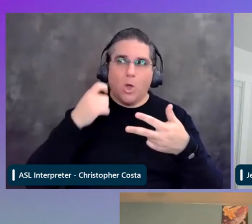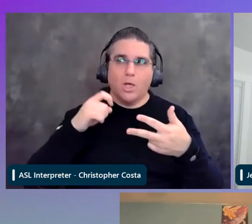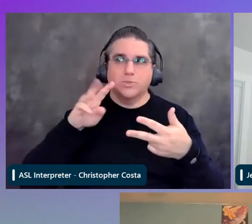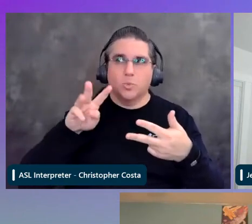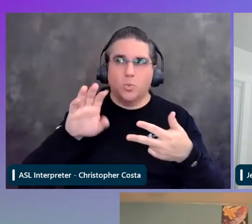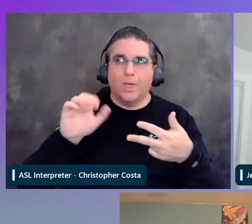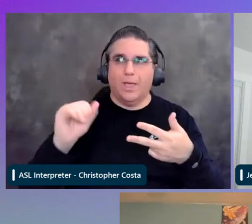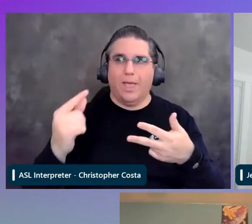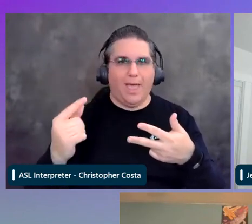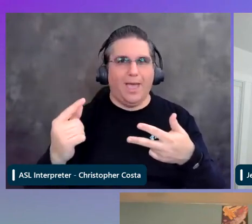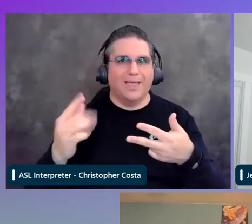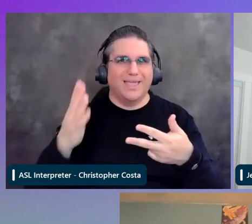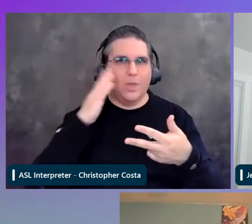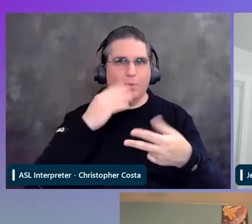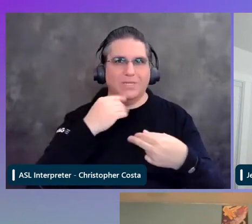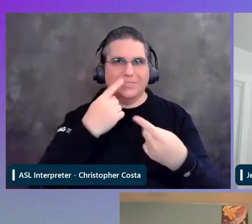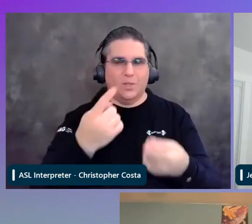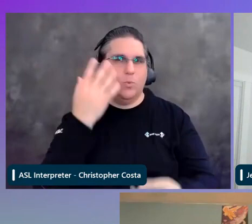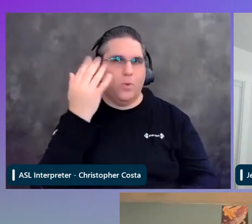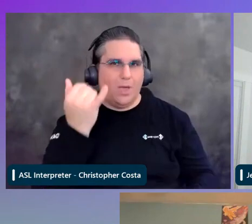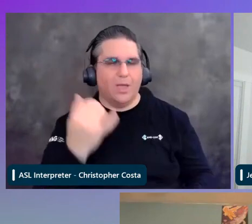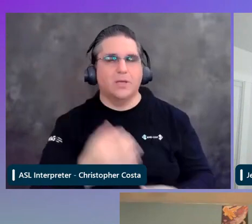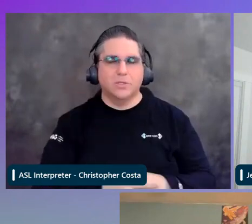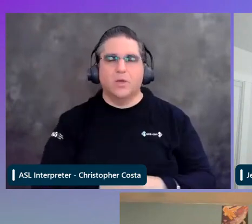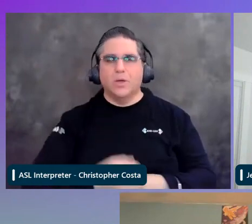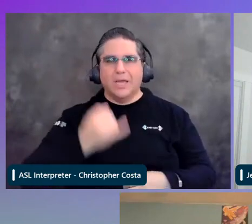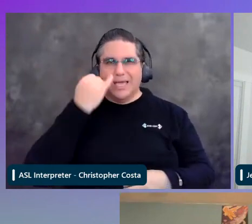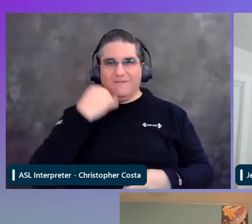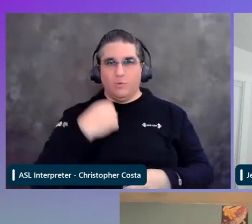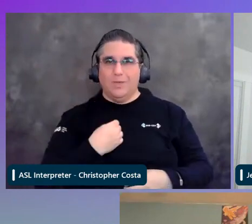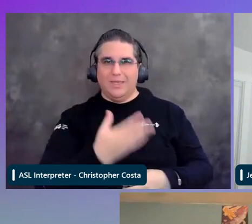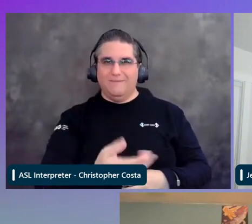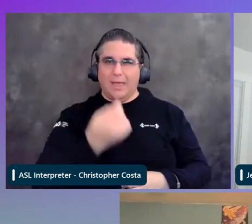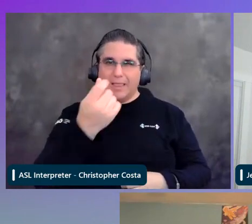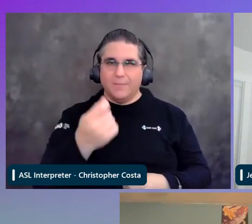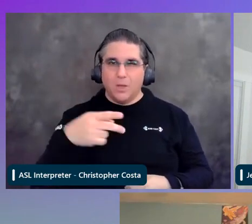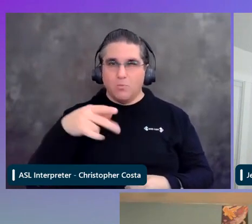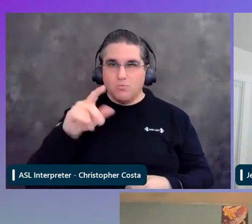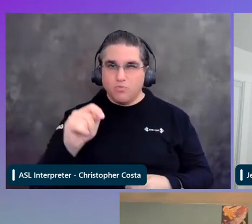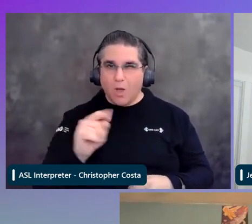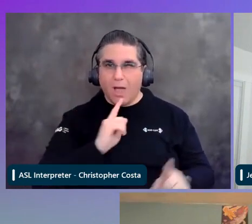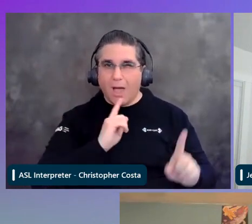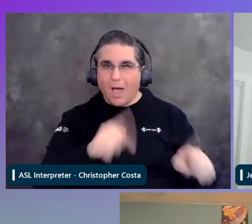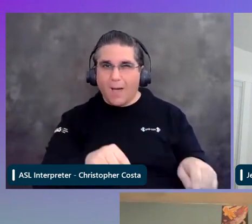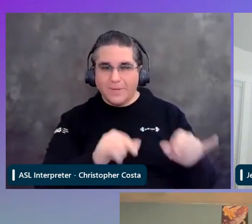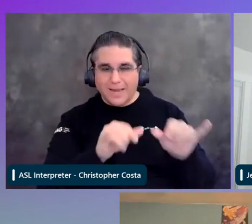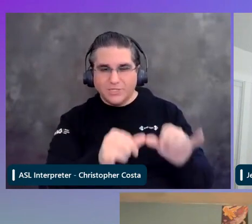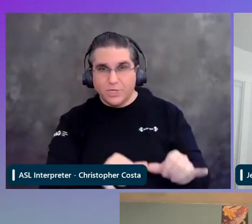So again doing that little bit of initial prompt engineering in the beginning can go a long way,